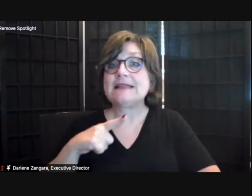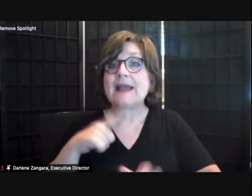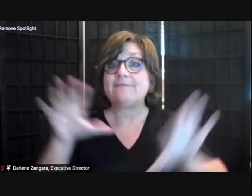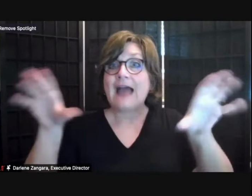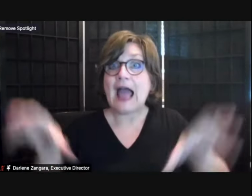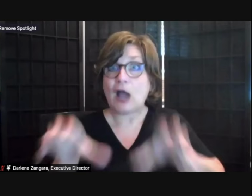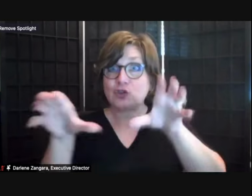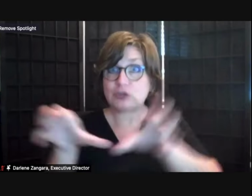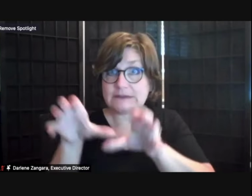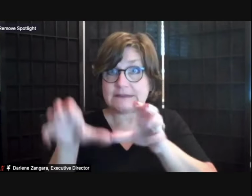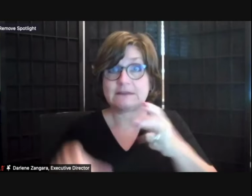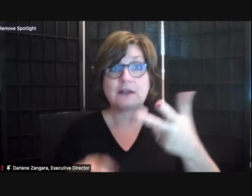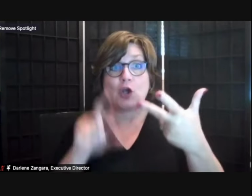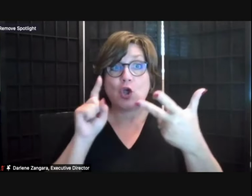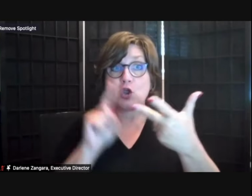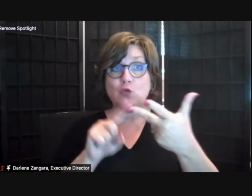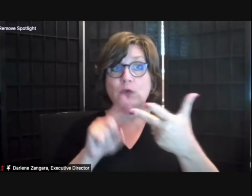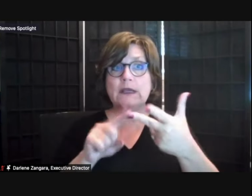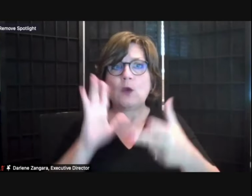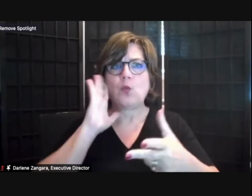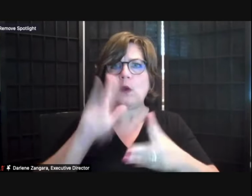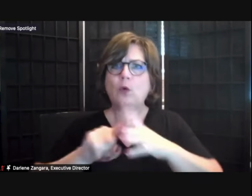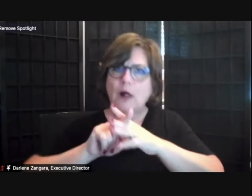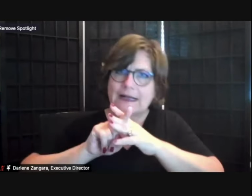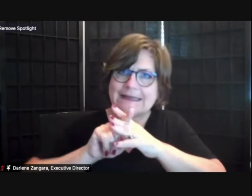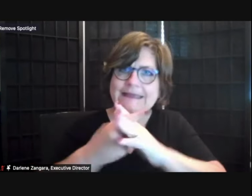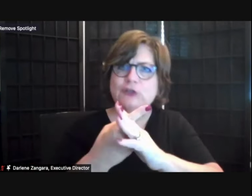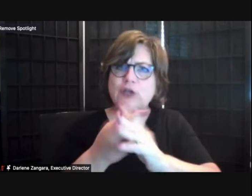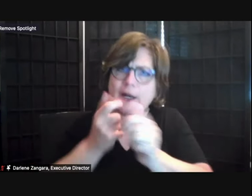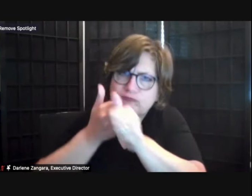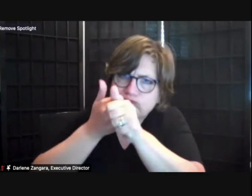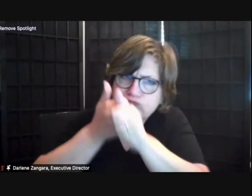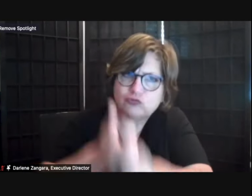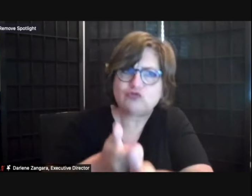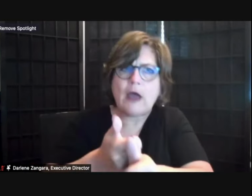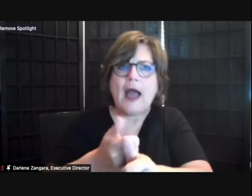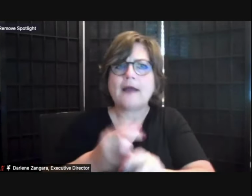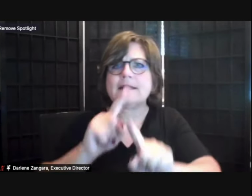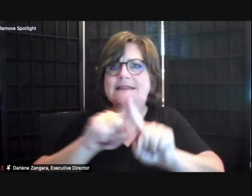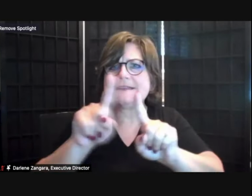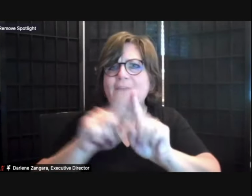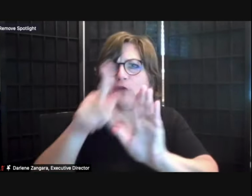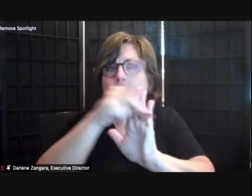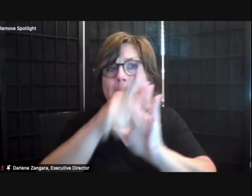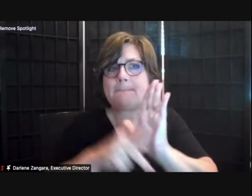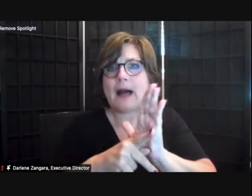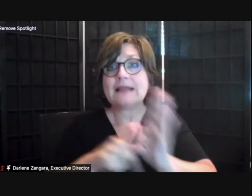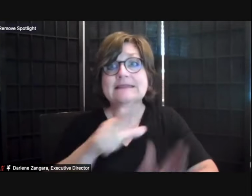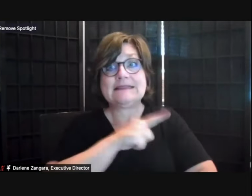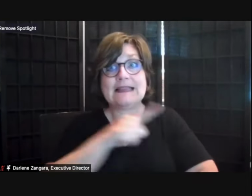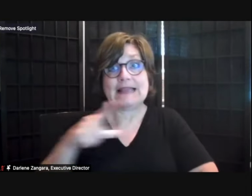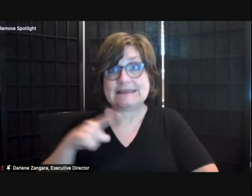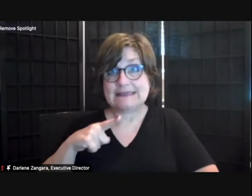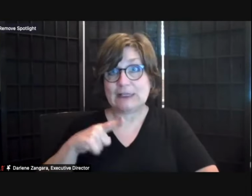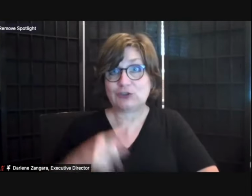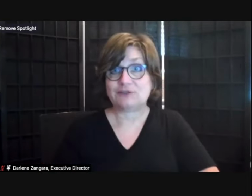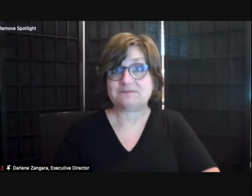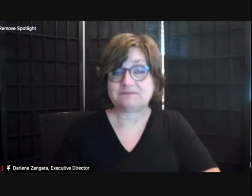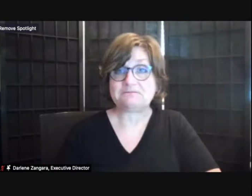3. Initiate and track policy and legislation